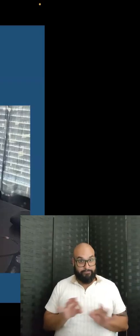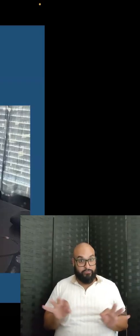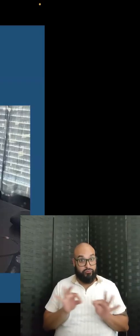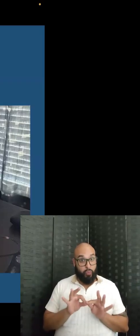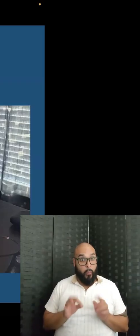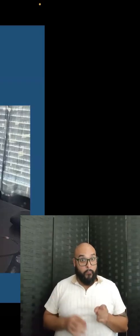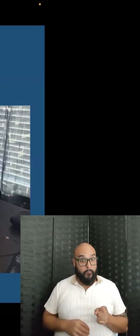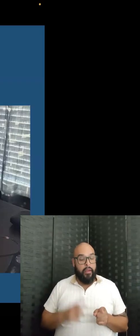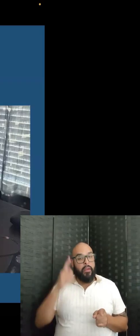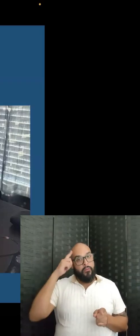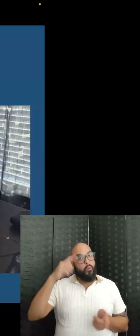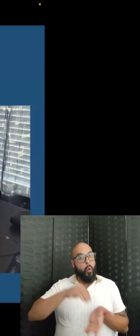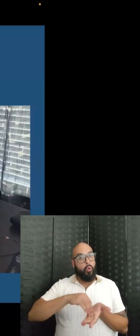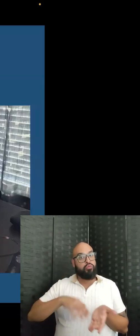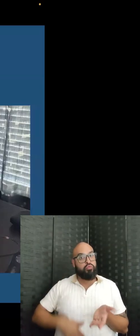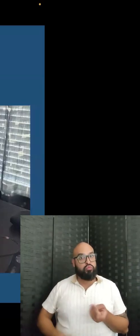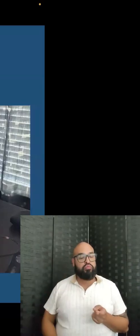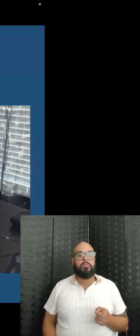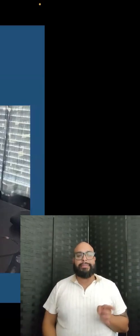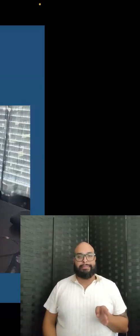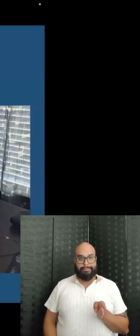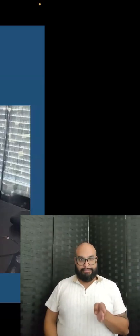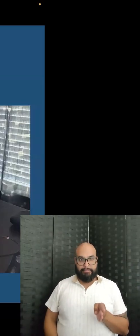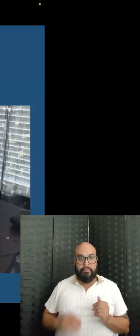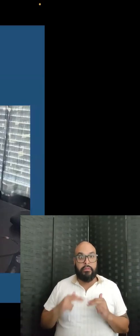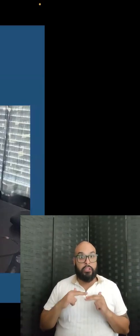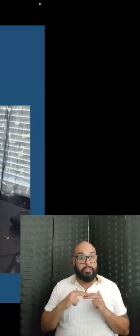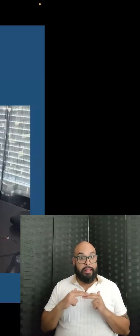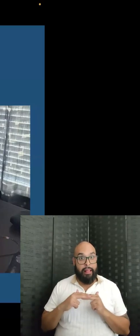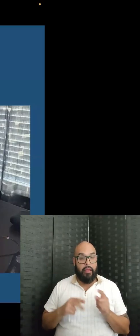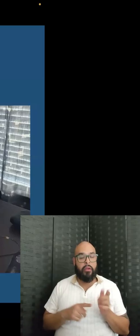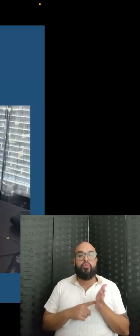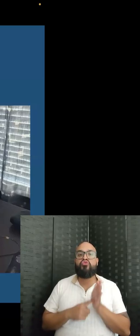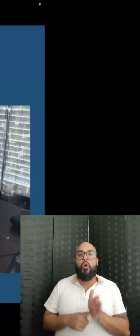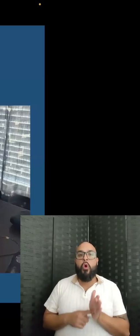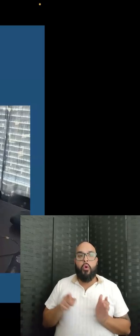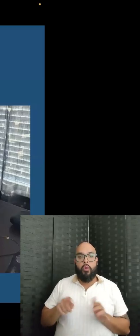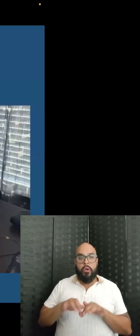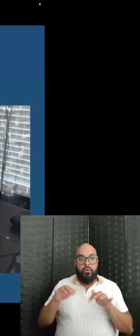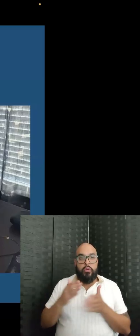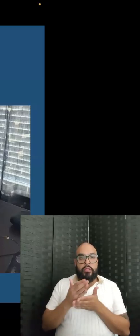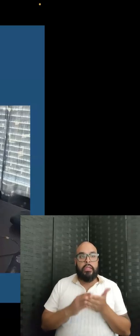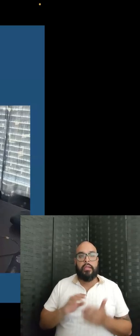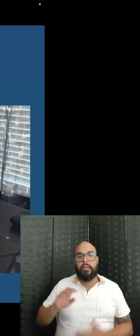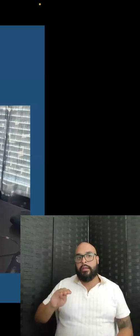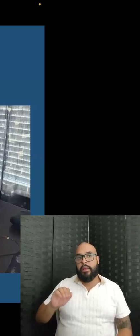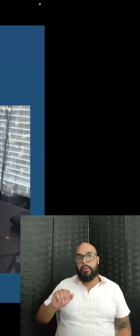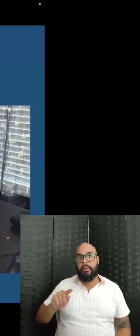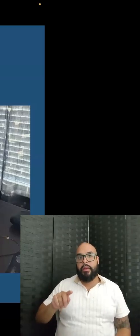But this slide shows her doing some of the matrix reasoning task. And you can see the iPad in the screen on this one.